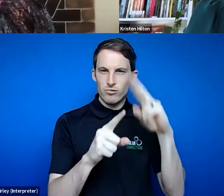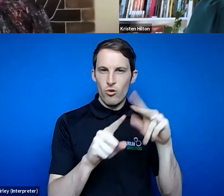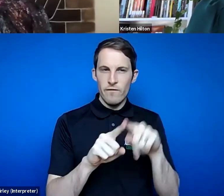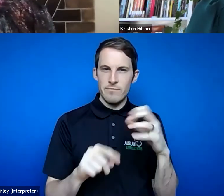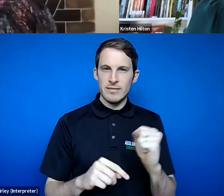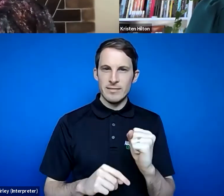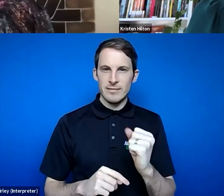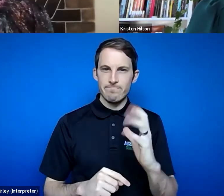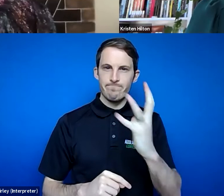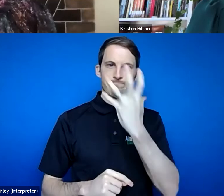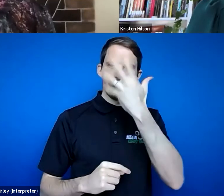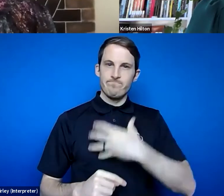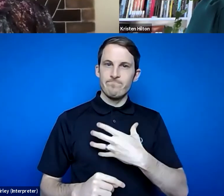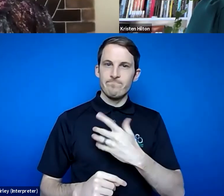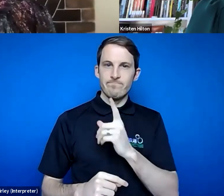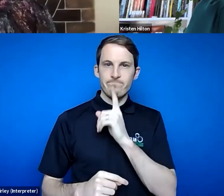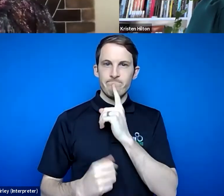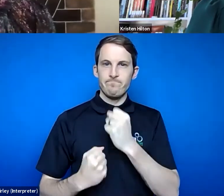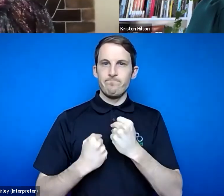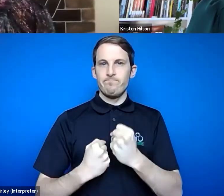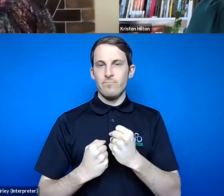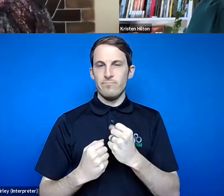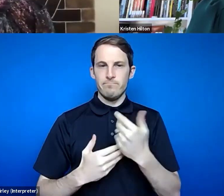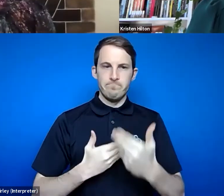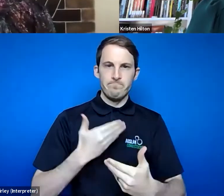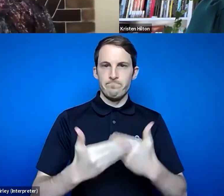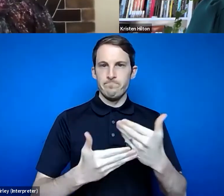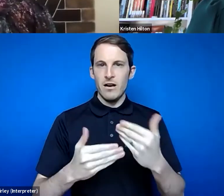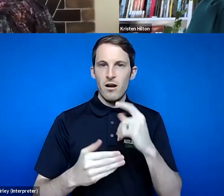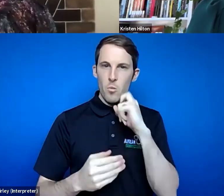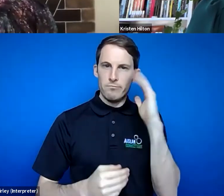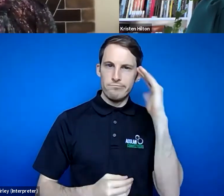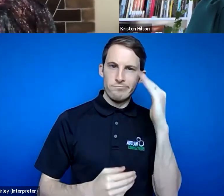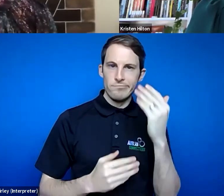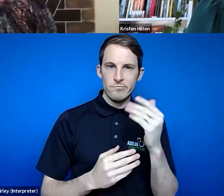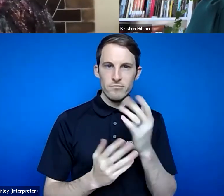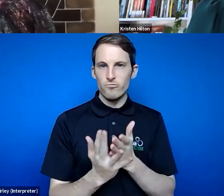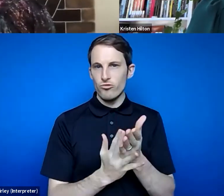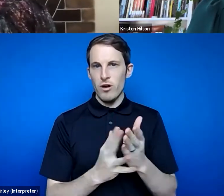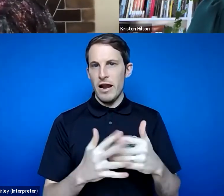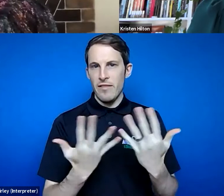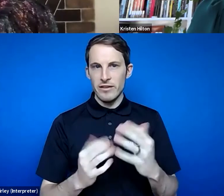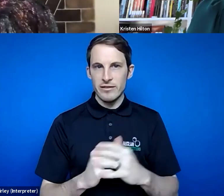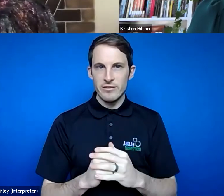you know, silent man who gets through everything, he's not much given to sitting around and